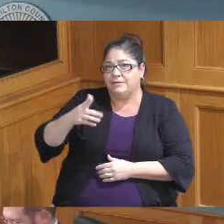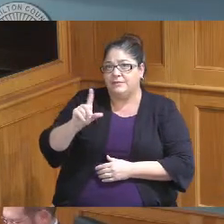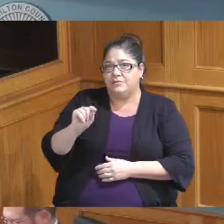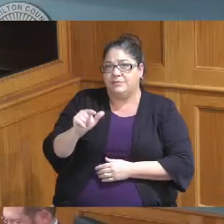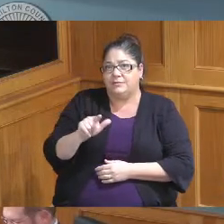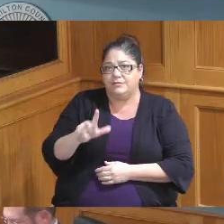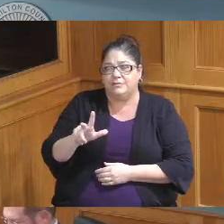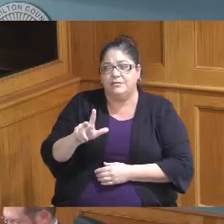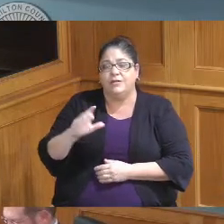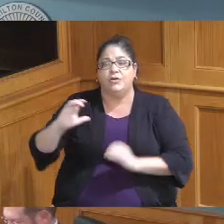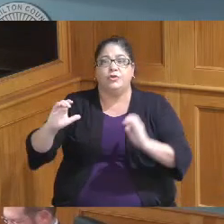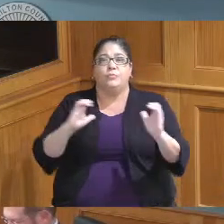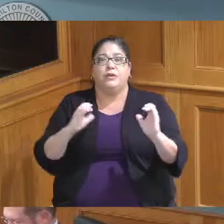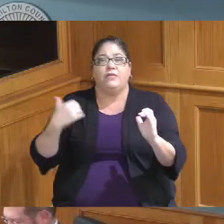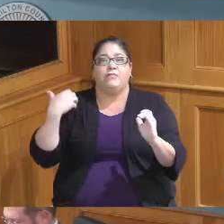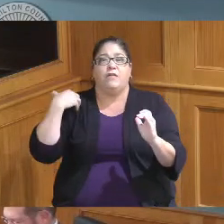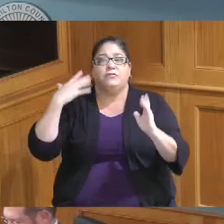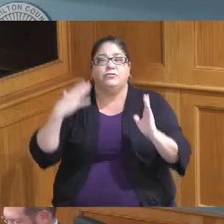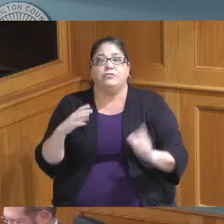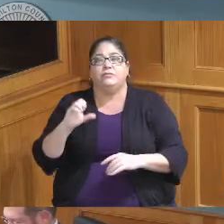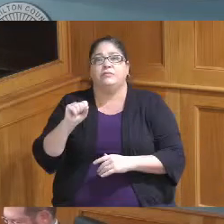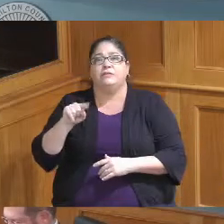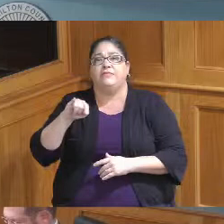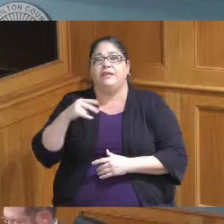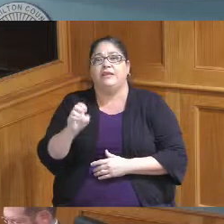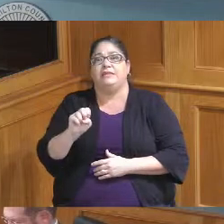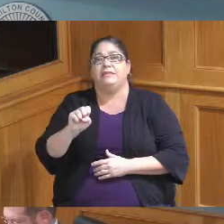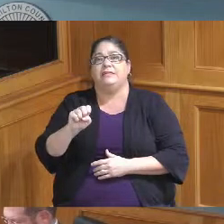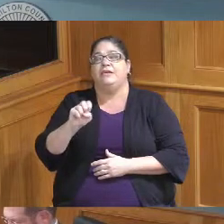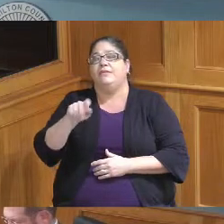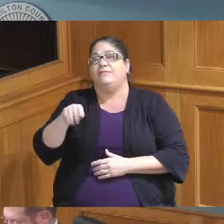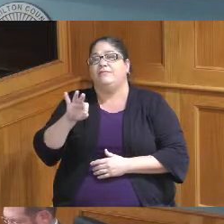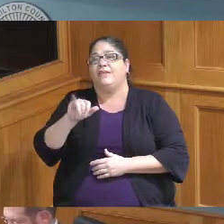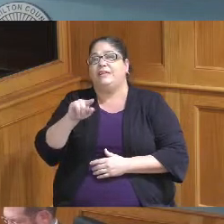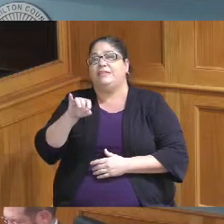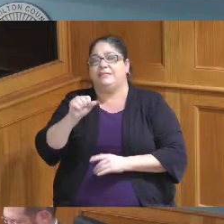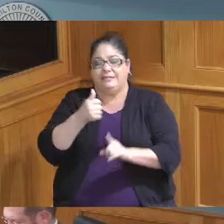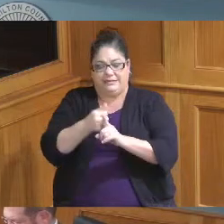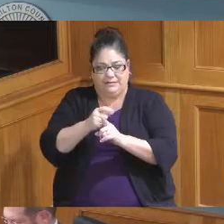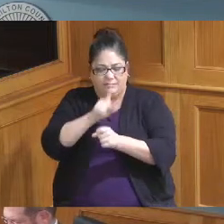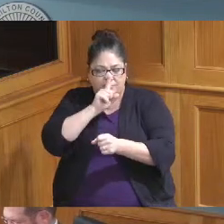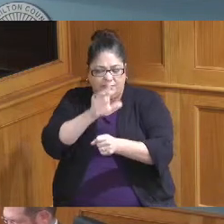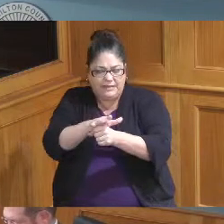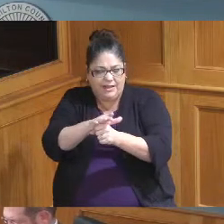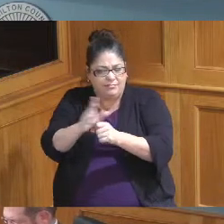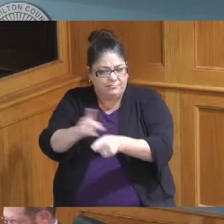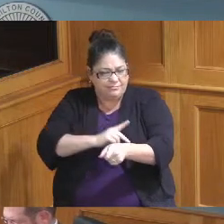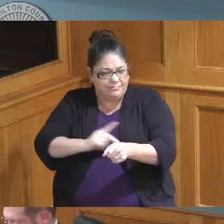Communications officer Stephanie fights displayed extraordinary dedication and professionalism in